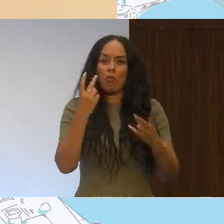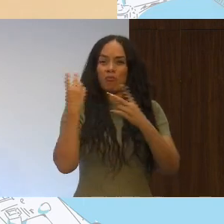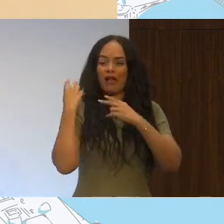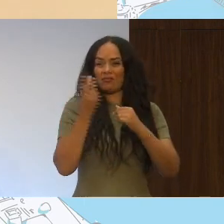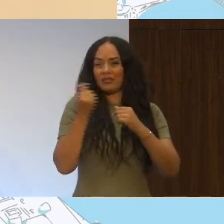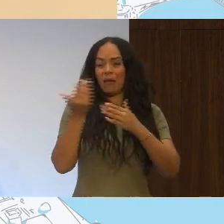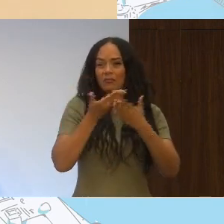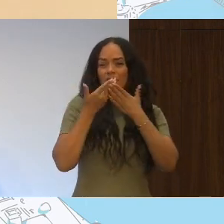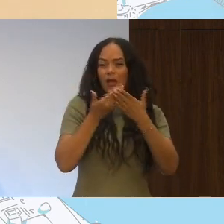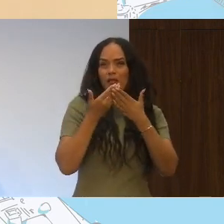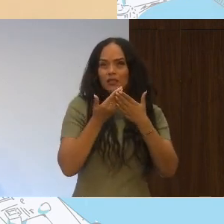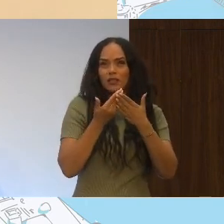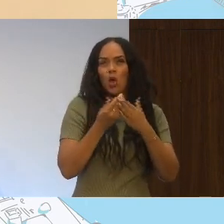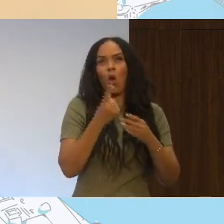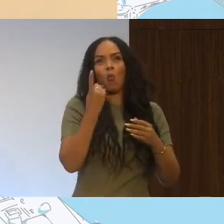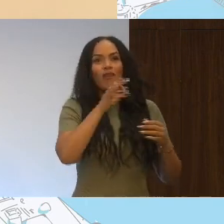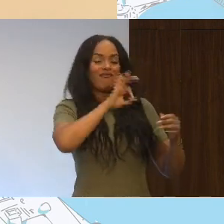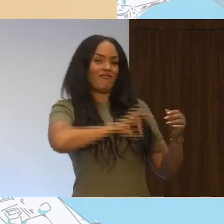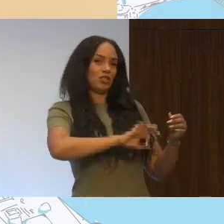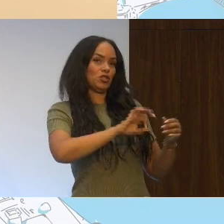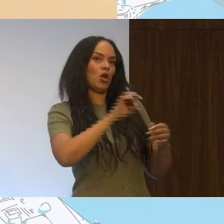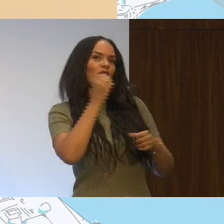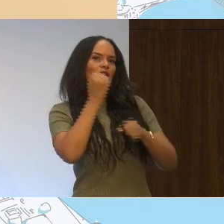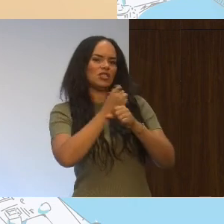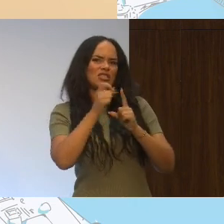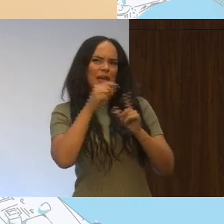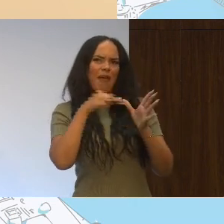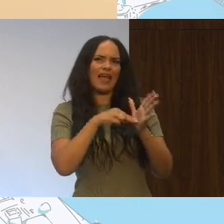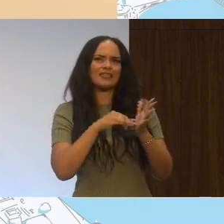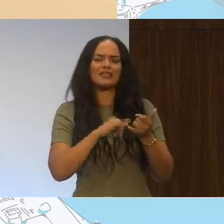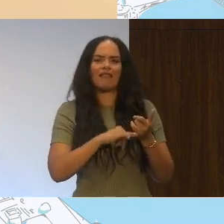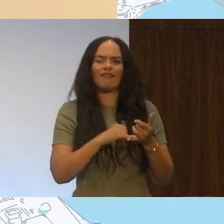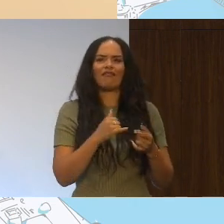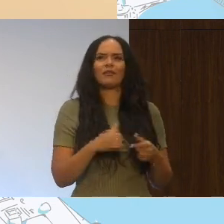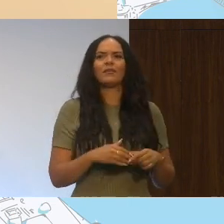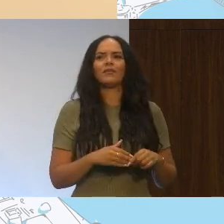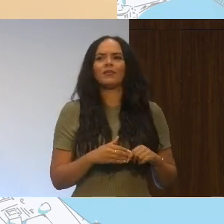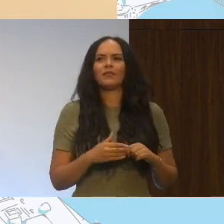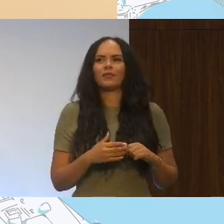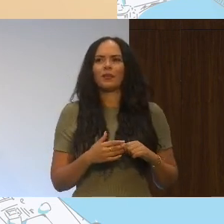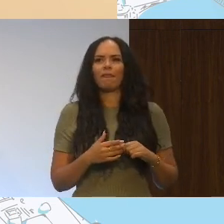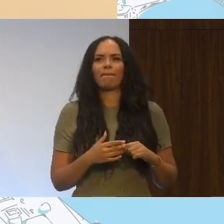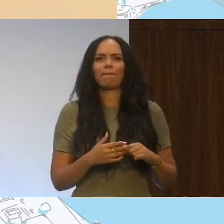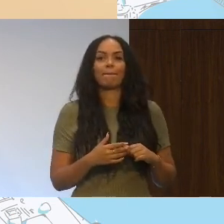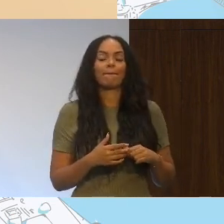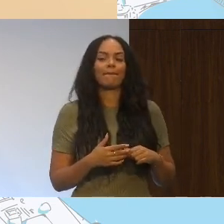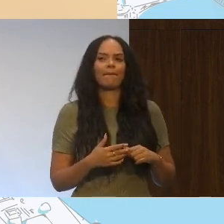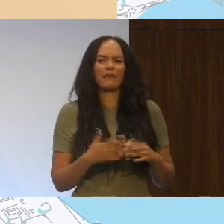One of the advantages the g pants in this regard is that they had this really weird thing,